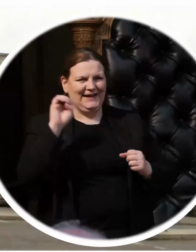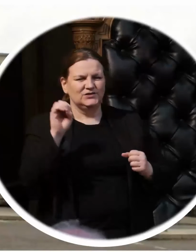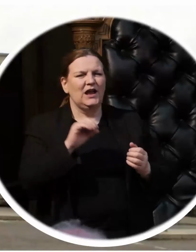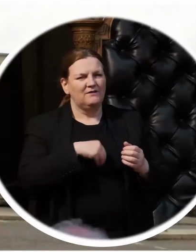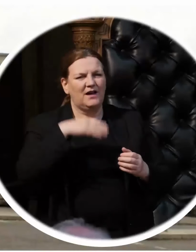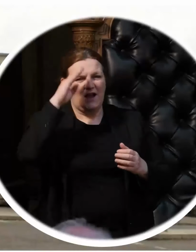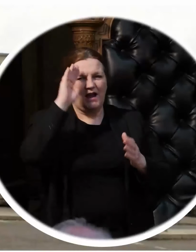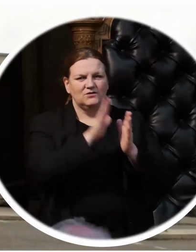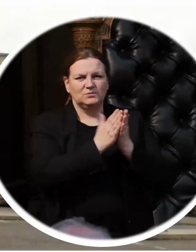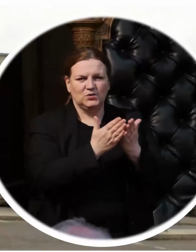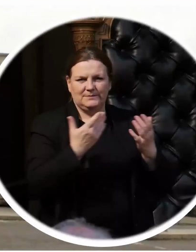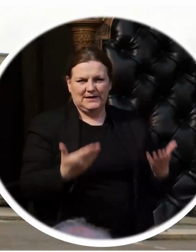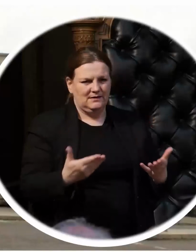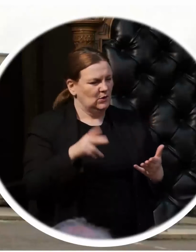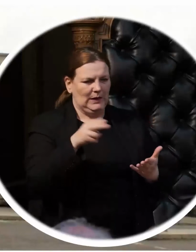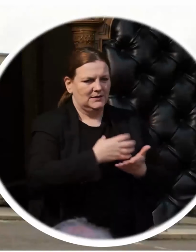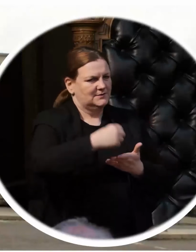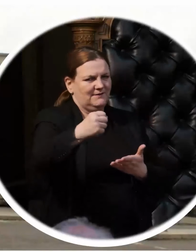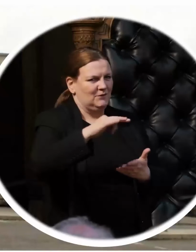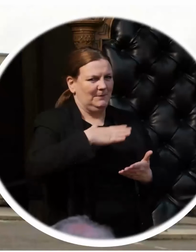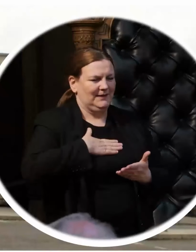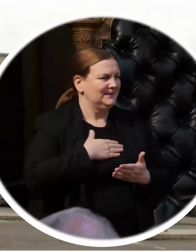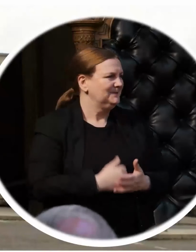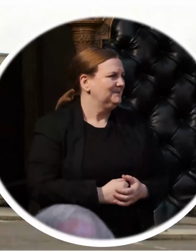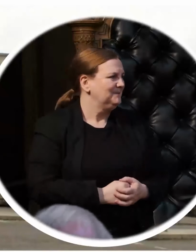you can't take it away from me. But he was a prolific inventor and